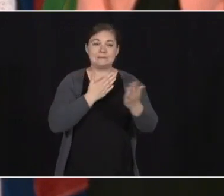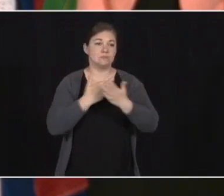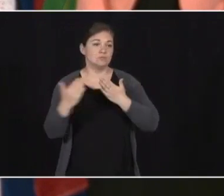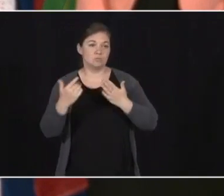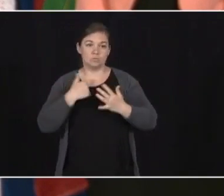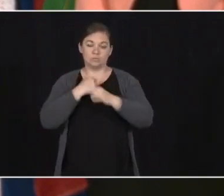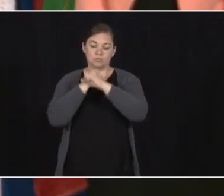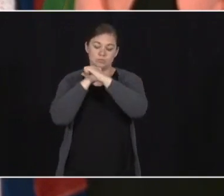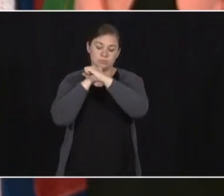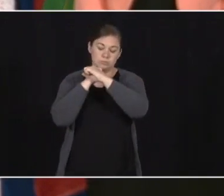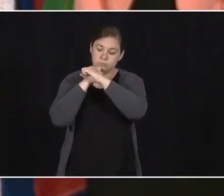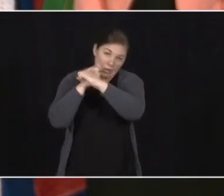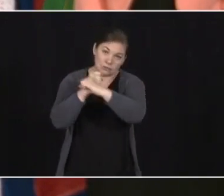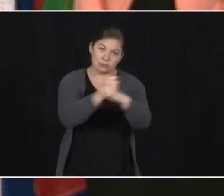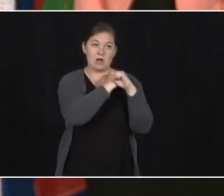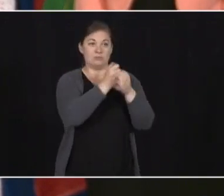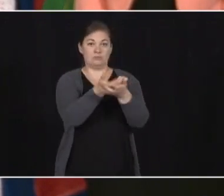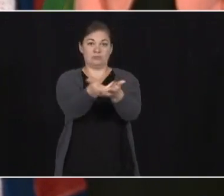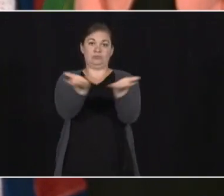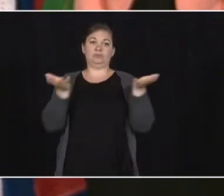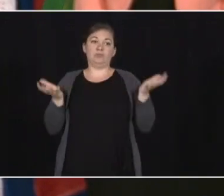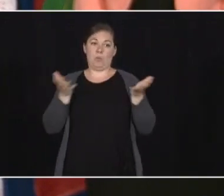in these homes.